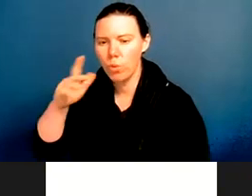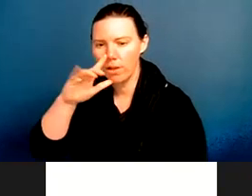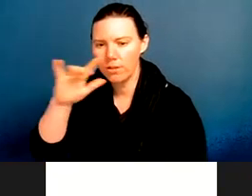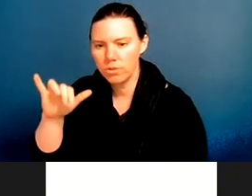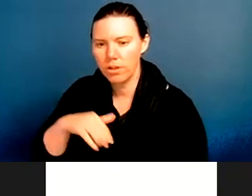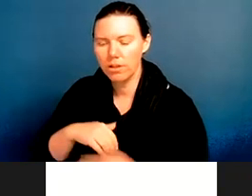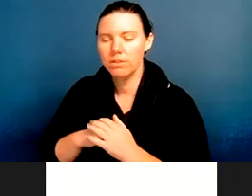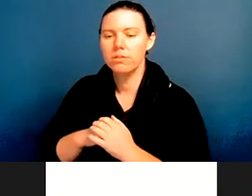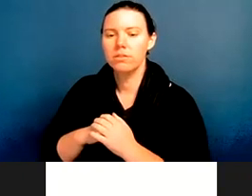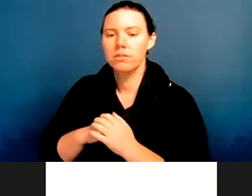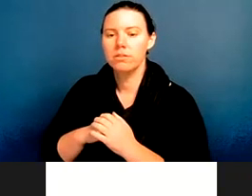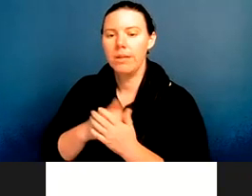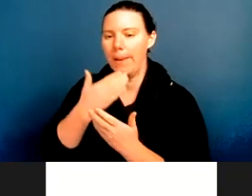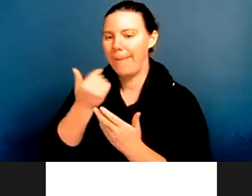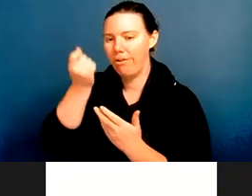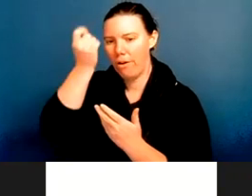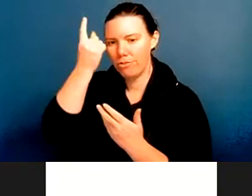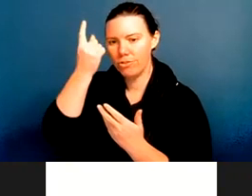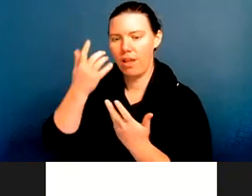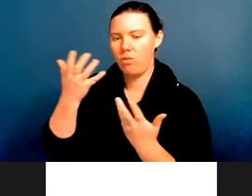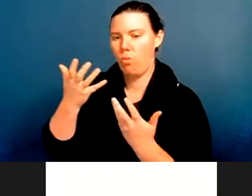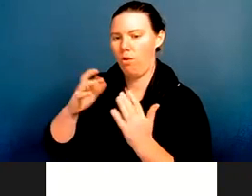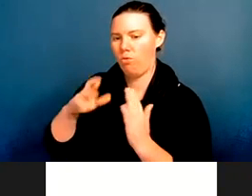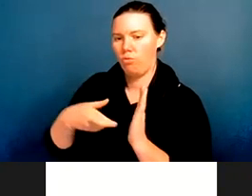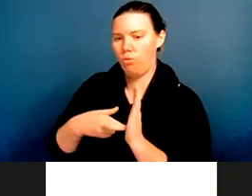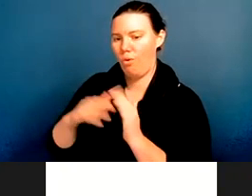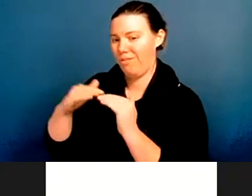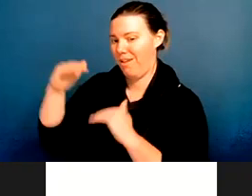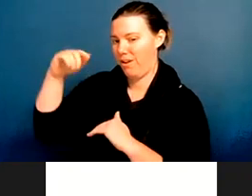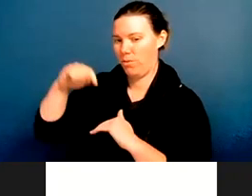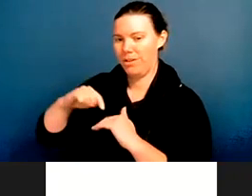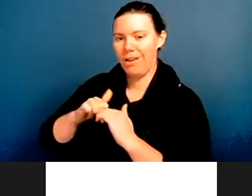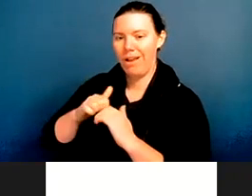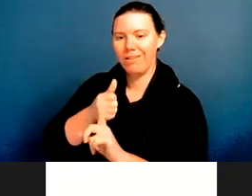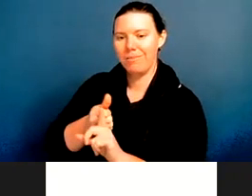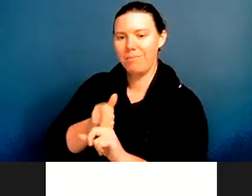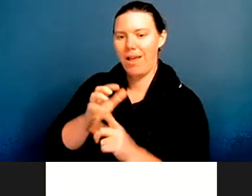in the health system. We wanna see where there can be some transformation,